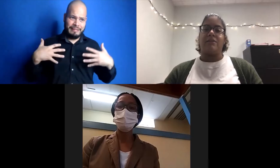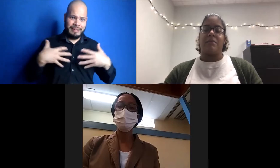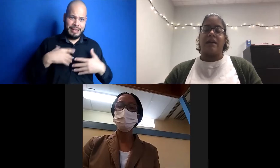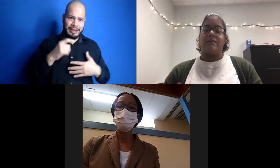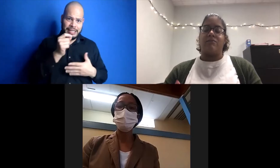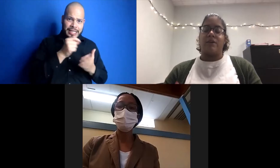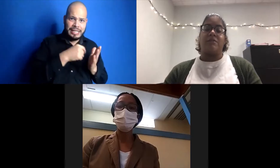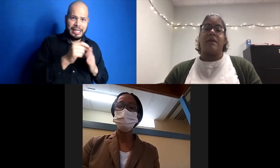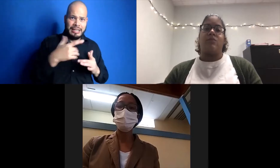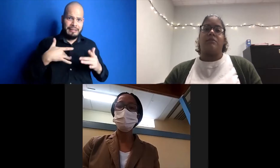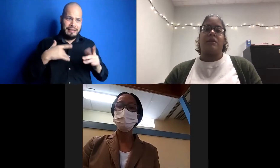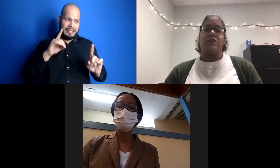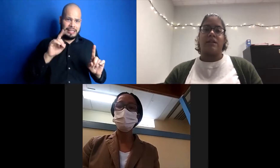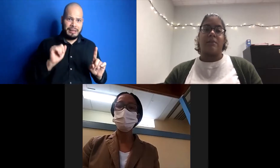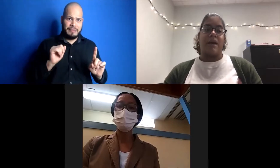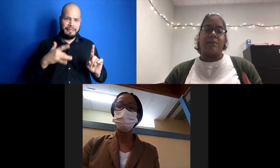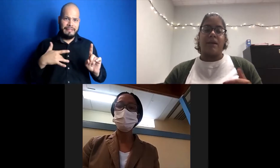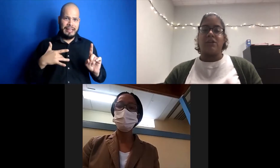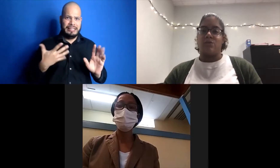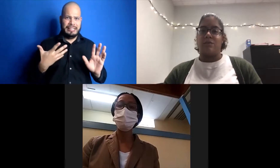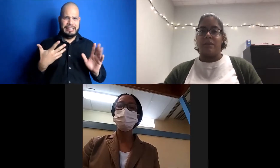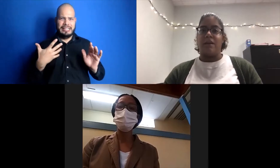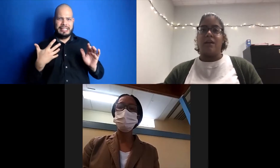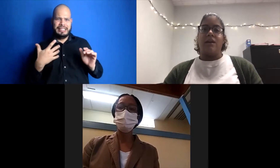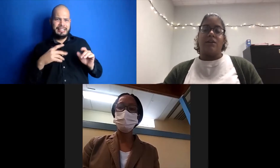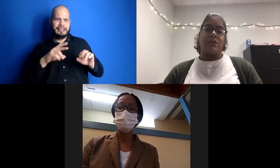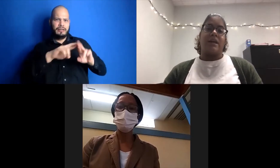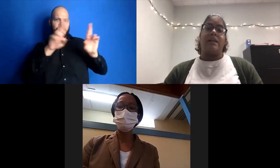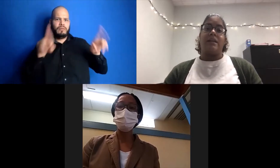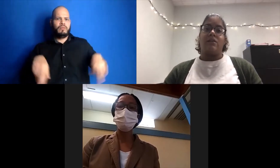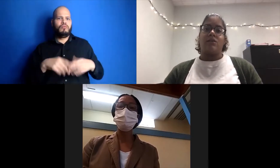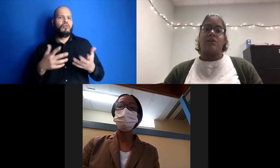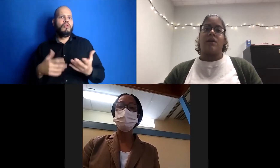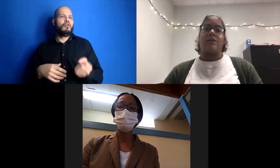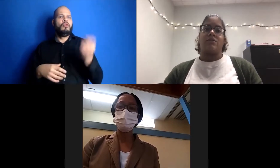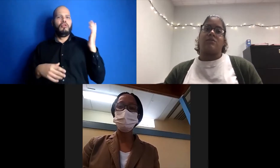my resume wouldn't be looked at my application wouldn't be looked at either so I struggled with